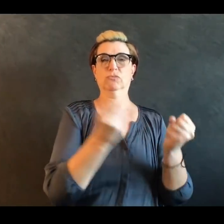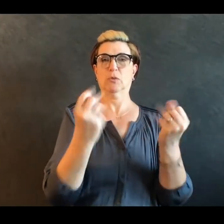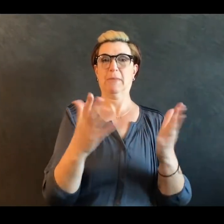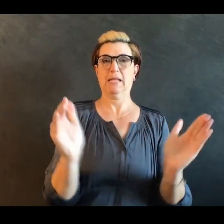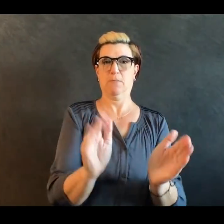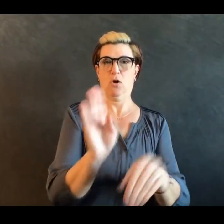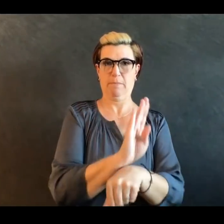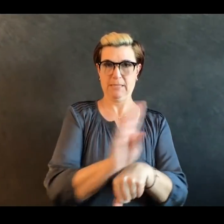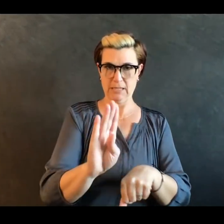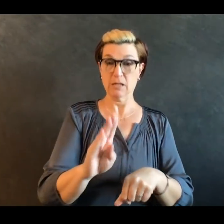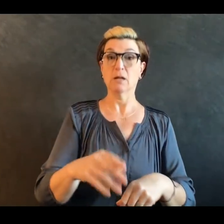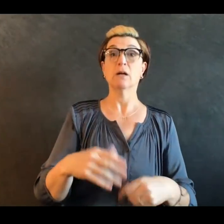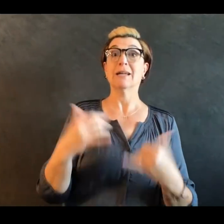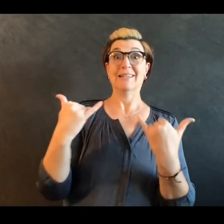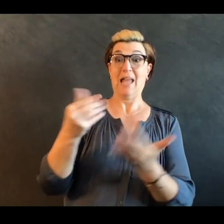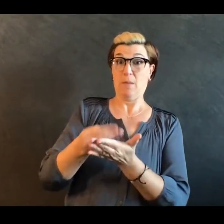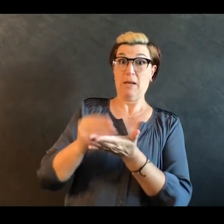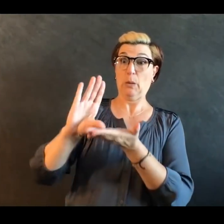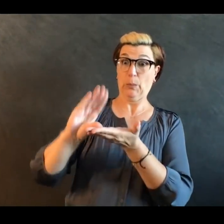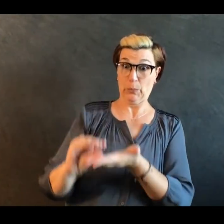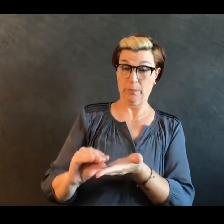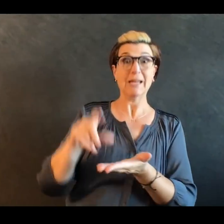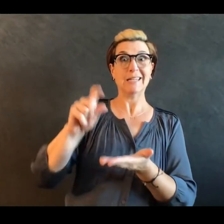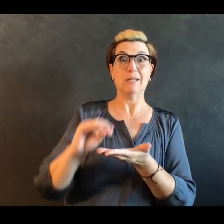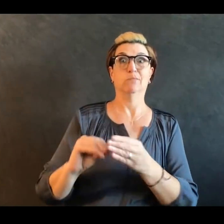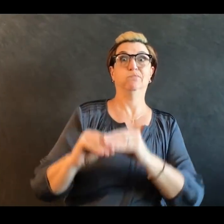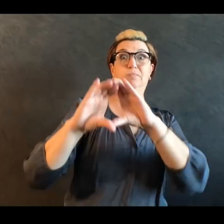now but again the Democrats don't want to do that this is money that goes to